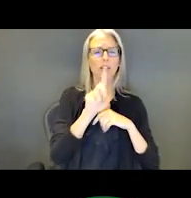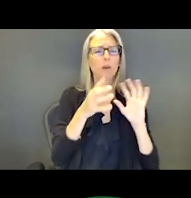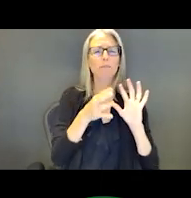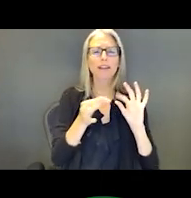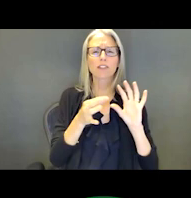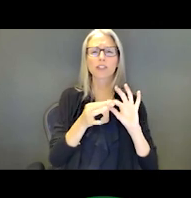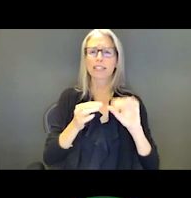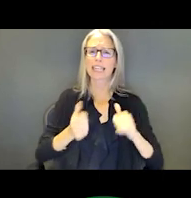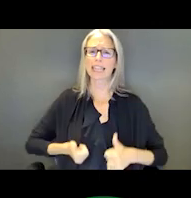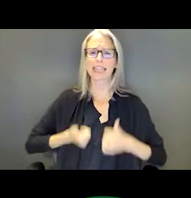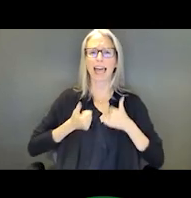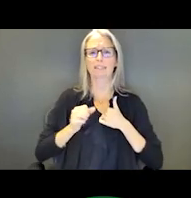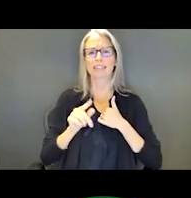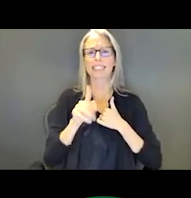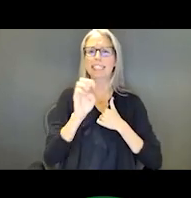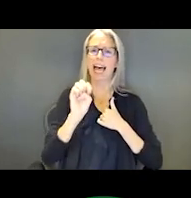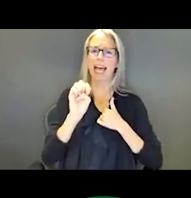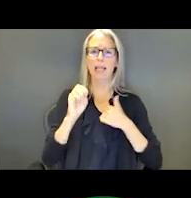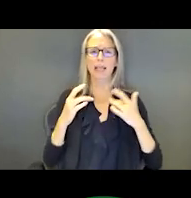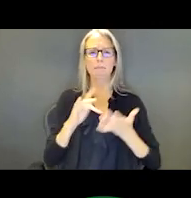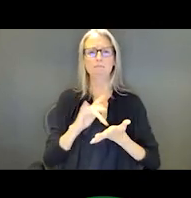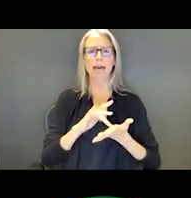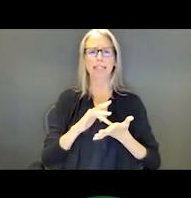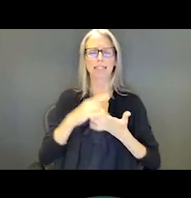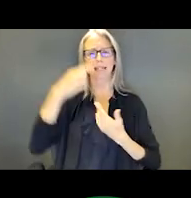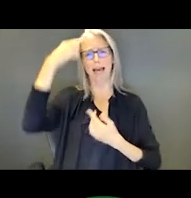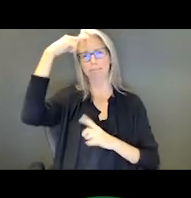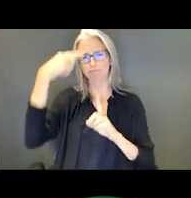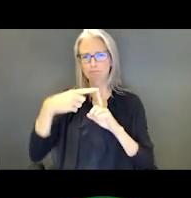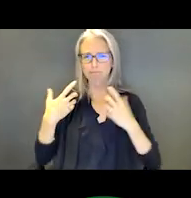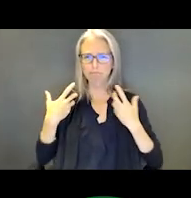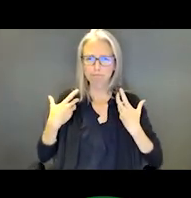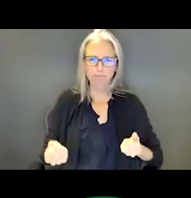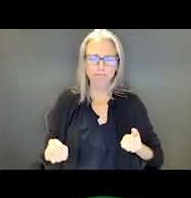What that means to you personally and how parks can support healing and wellness.